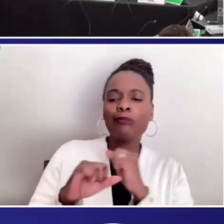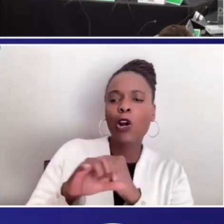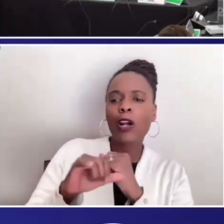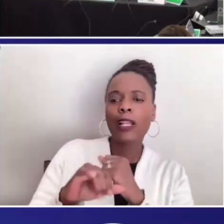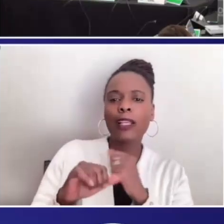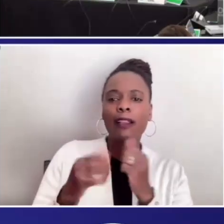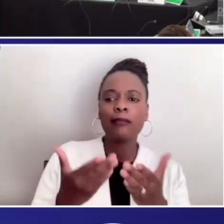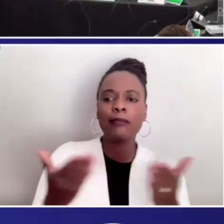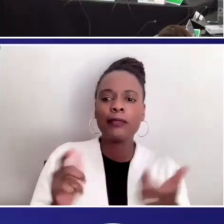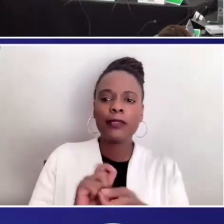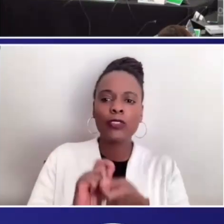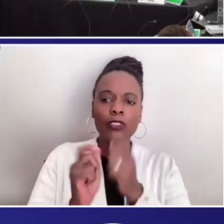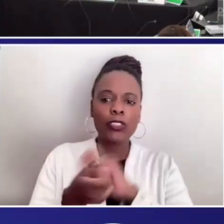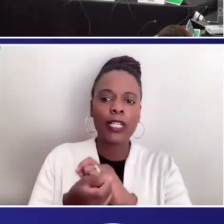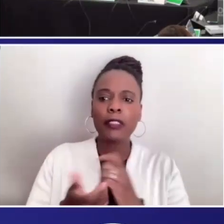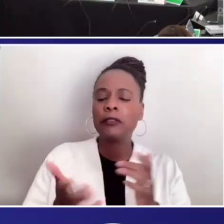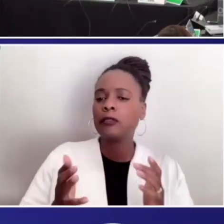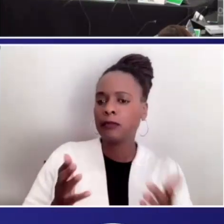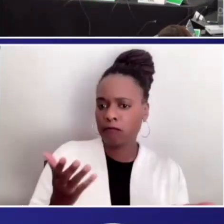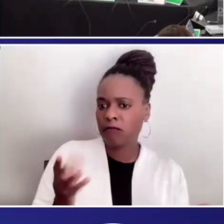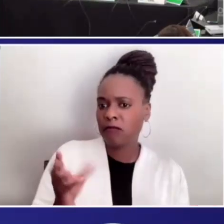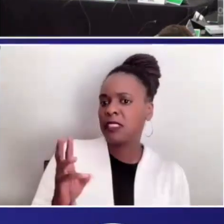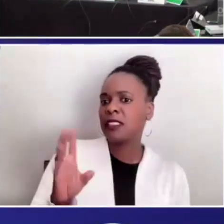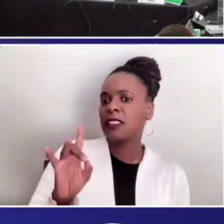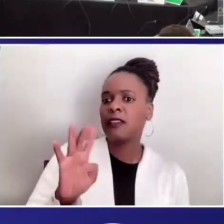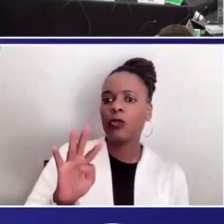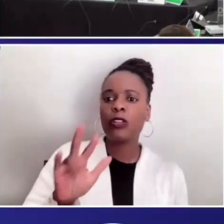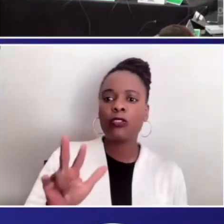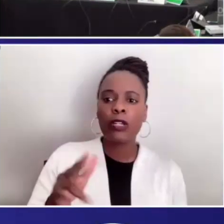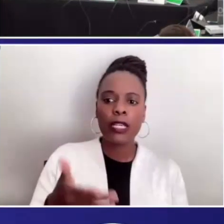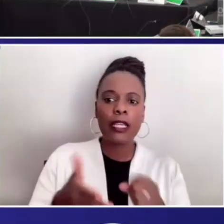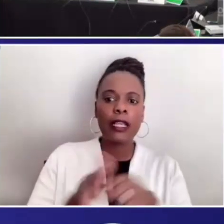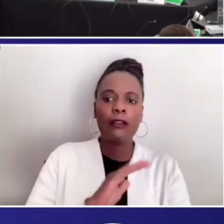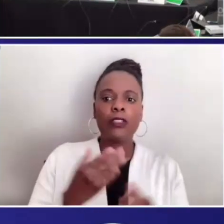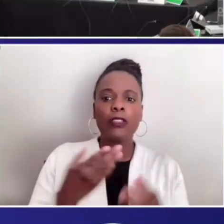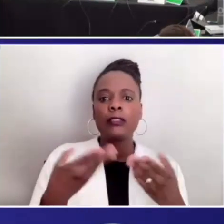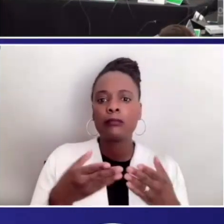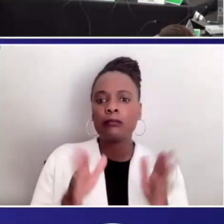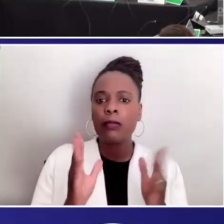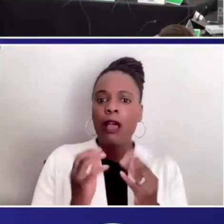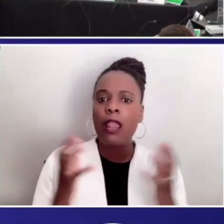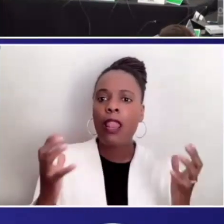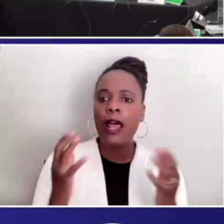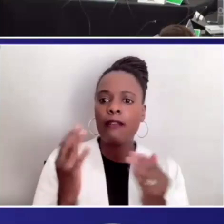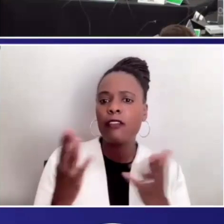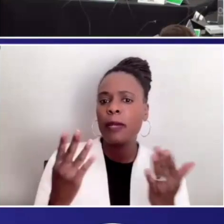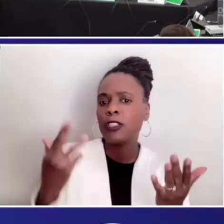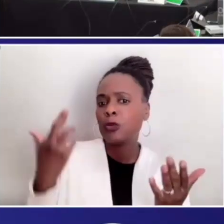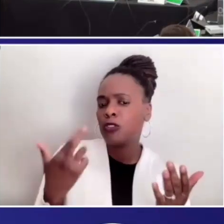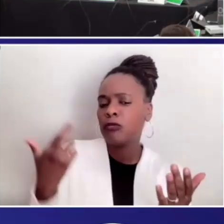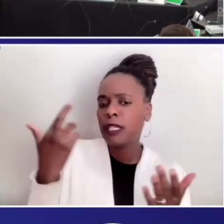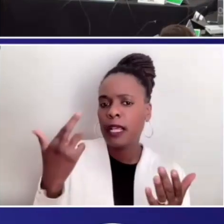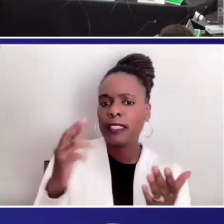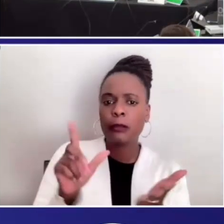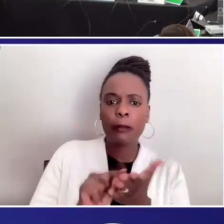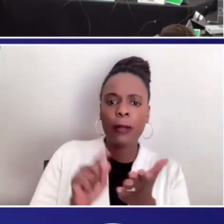information. And we realize that that is information that is being published consistently and constantly by schools. So to the extent that that is a little bit